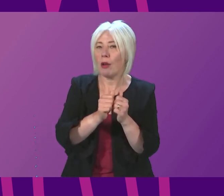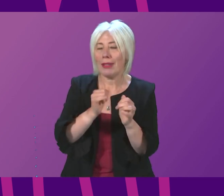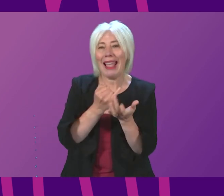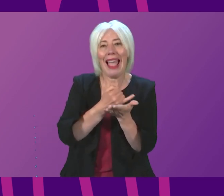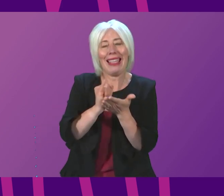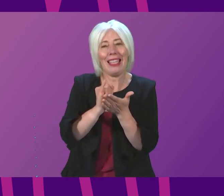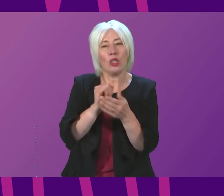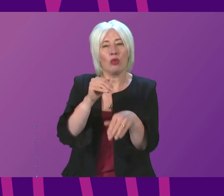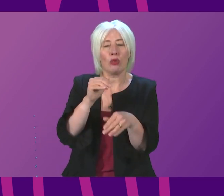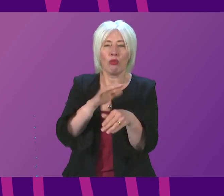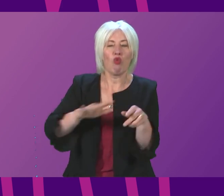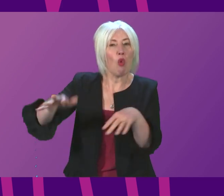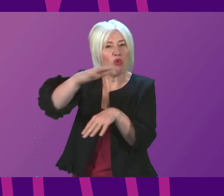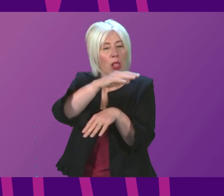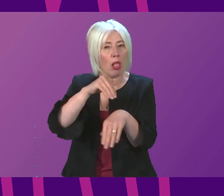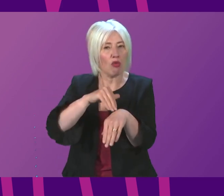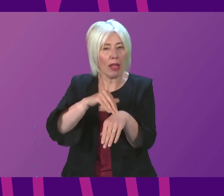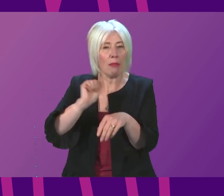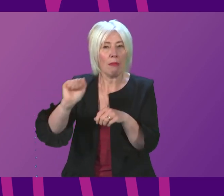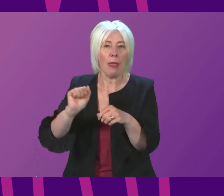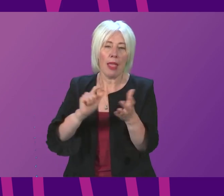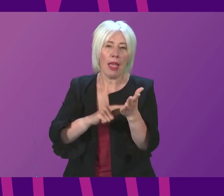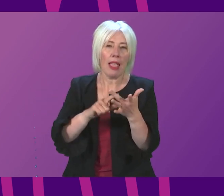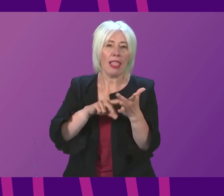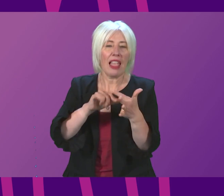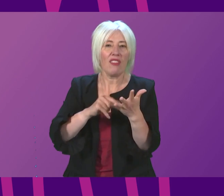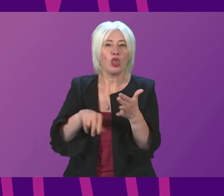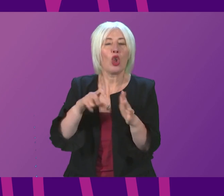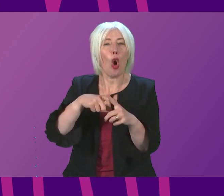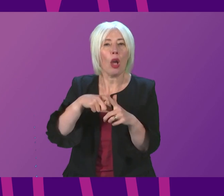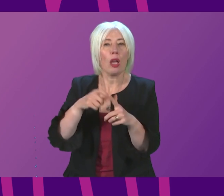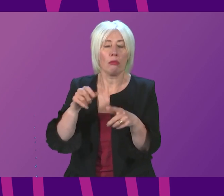Its livestock attack and distress campaign, which has the slogan “Your Dog—Your Responsibility”,